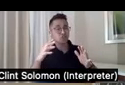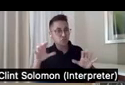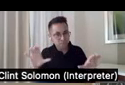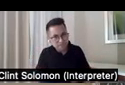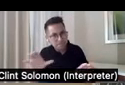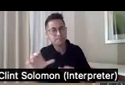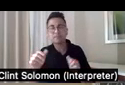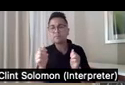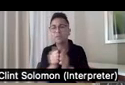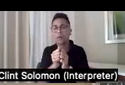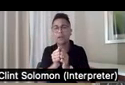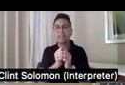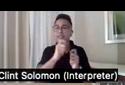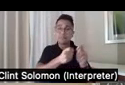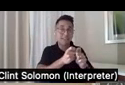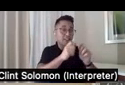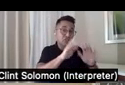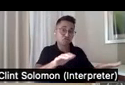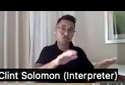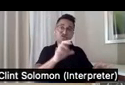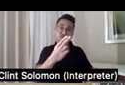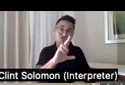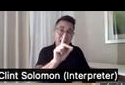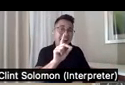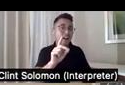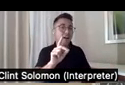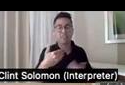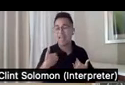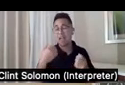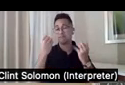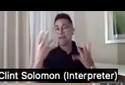a particular child actually they have multiple shelving systems in this large classroom